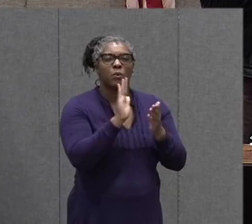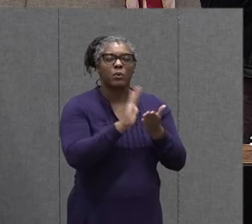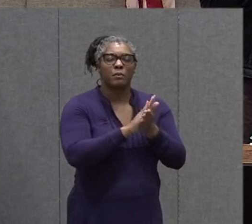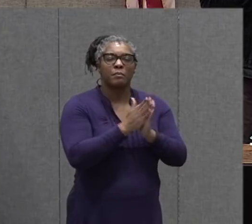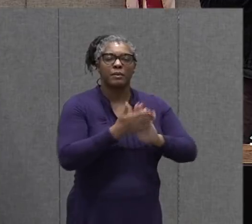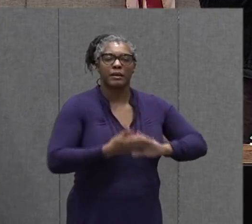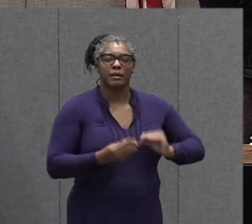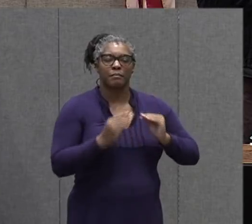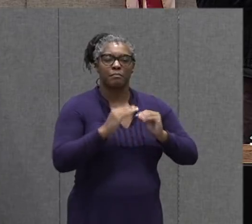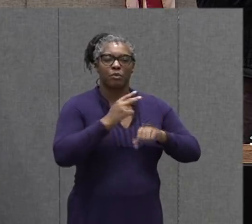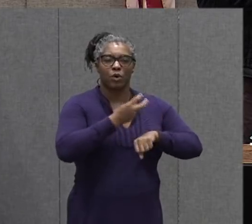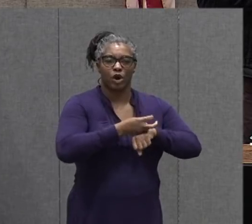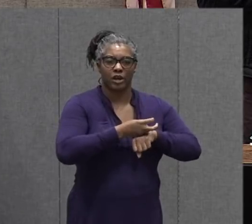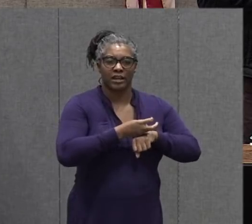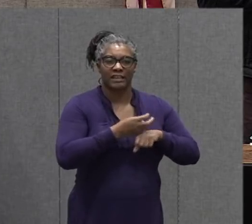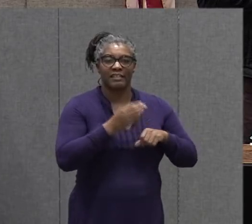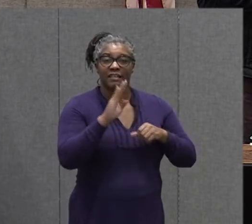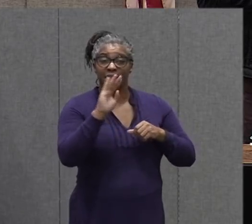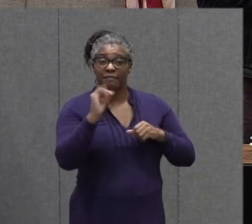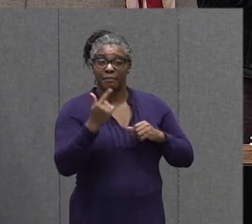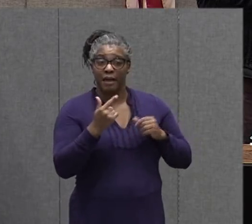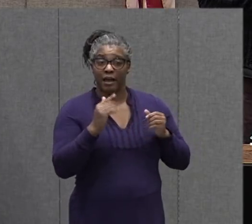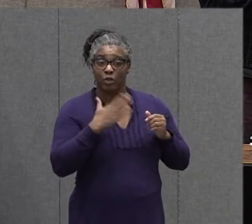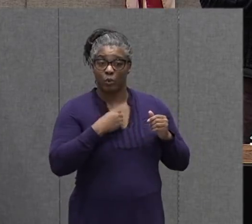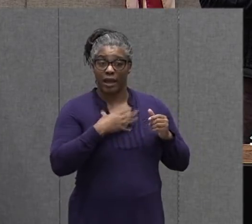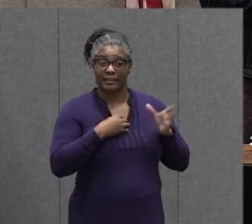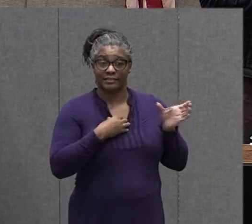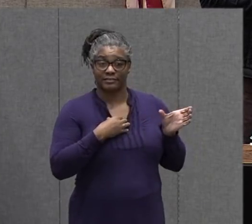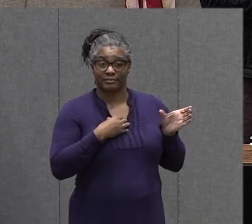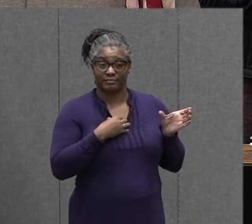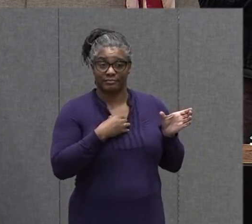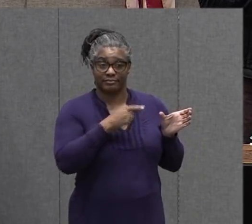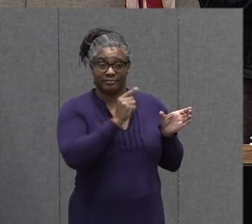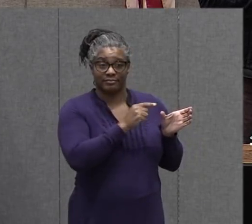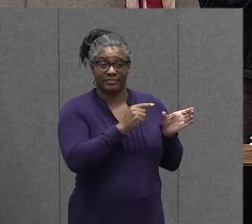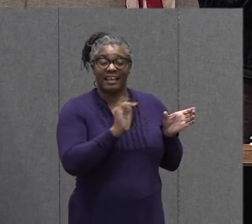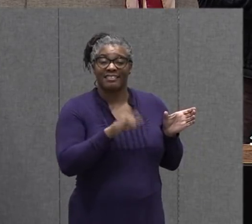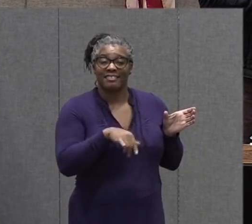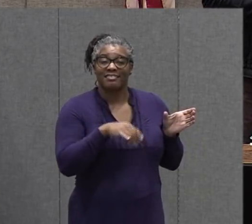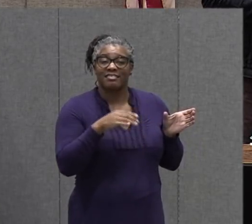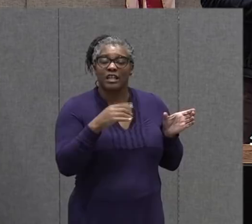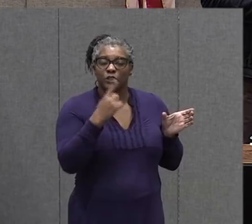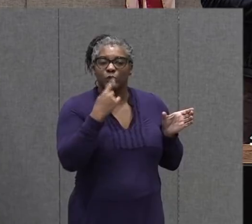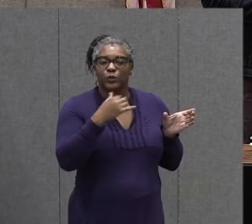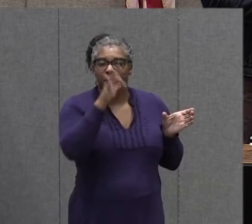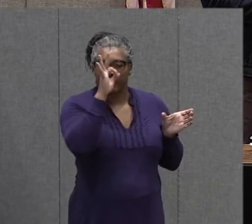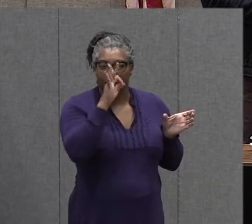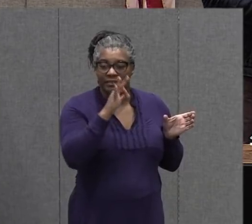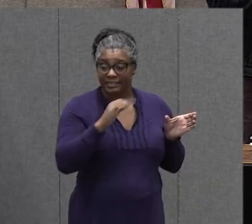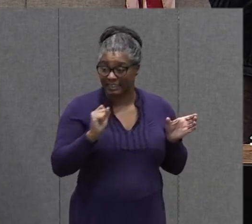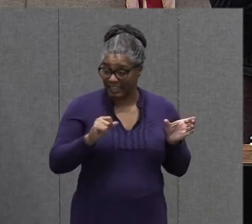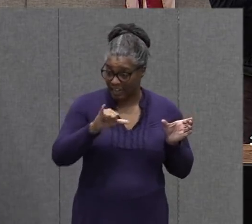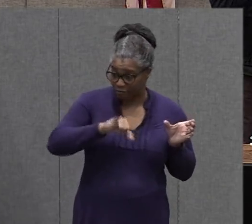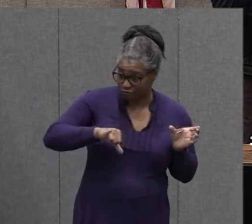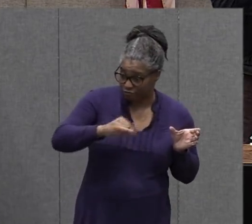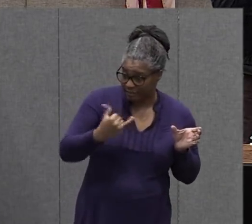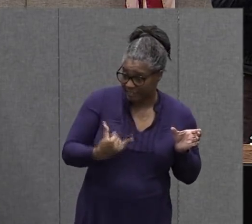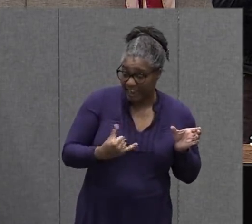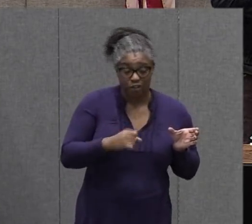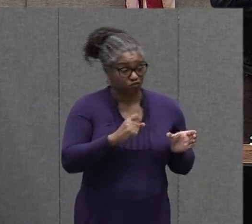[Miss Garcia] That is strawberries. [Mr. R] And I just pour it on top. [Miss Garcia] You just pour it on top. [Mr. R] Oh, should I do it now? [Miss Garcia] Sure go ahead pour it right on top. [Mr. R] Oh boy.